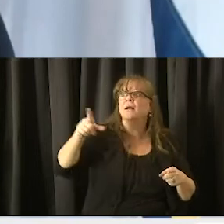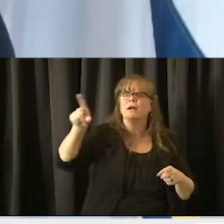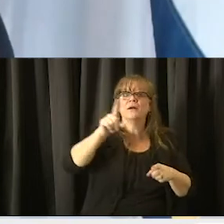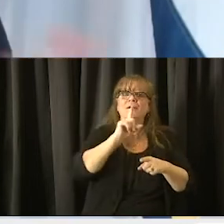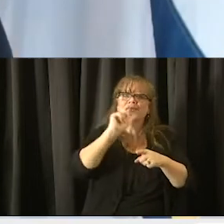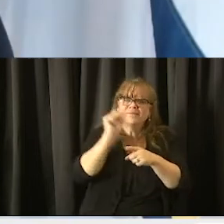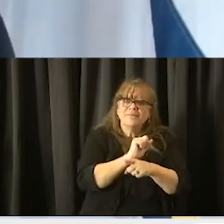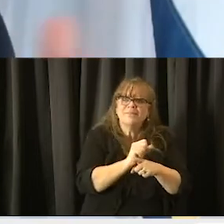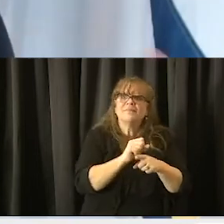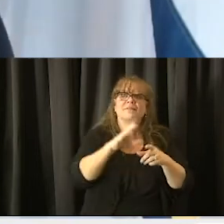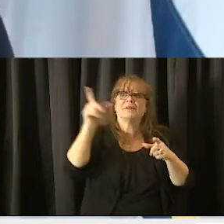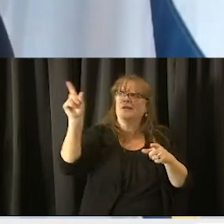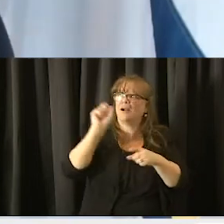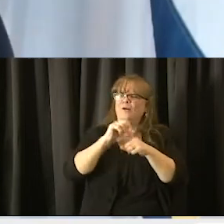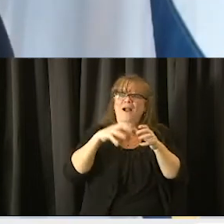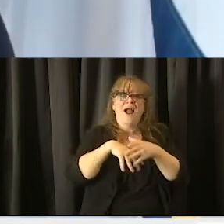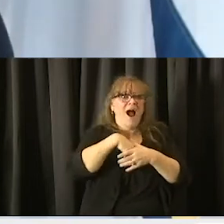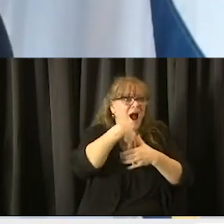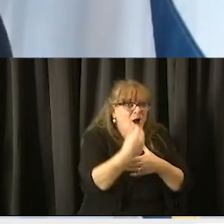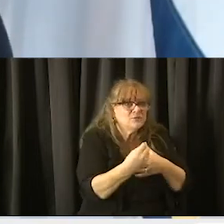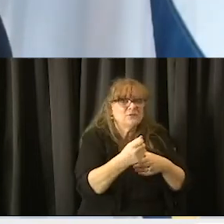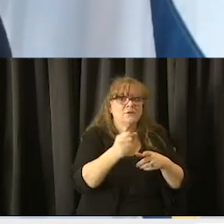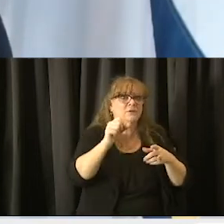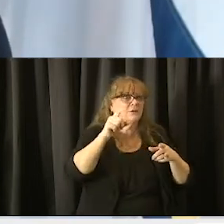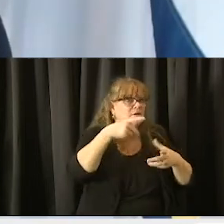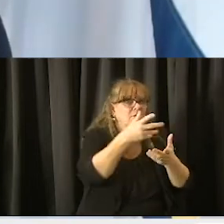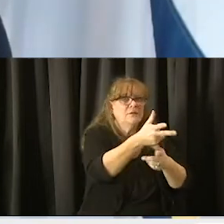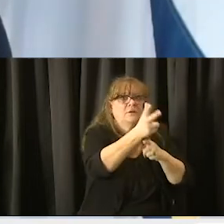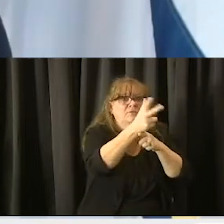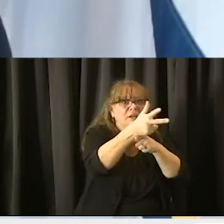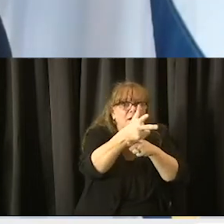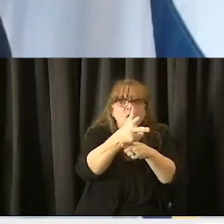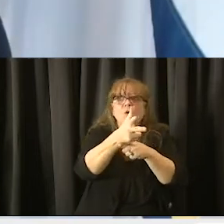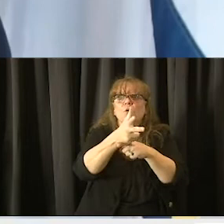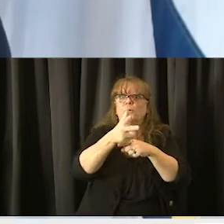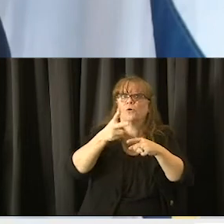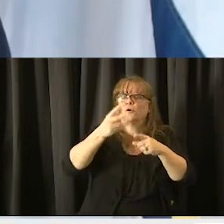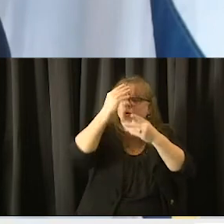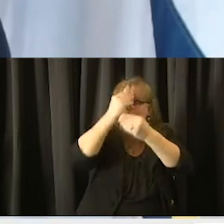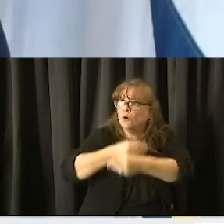uh cameramen and field journalists that uh by nature of what they do a critical service in